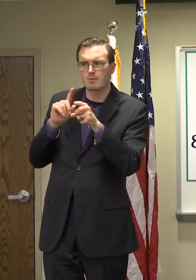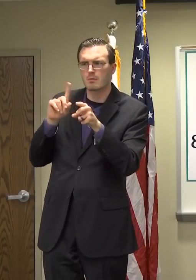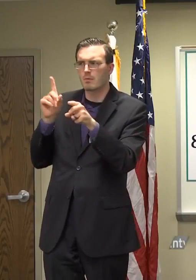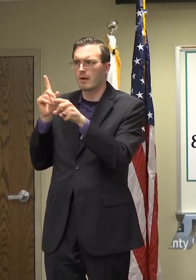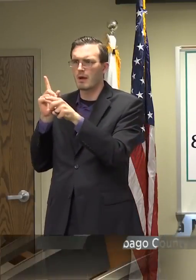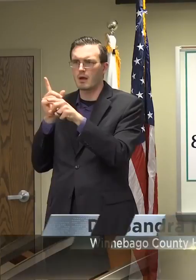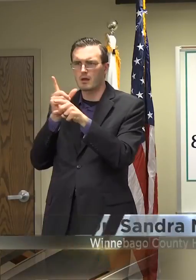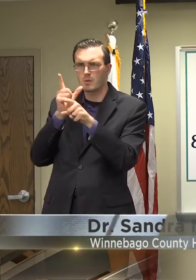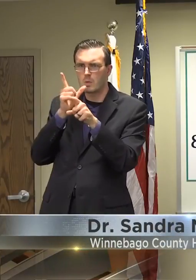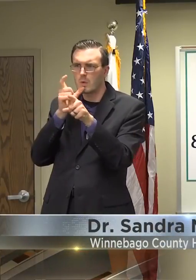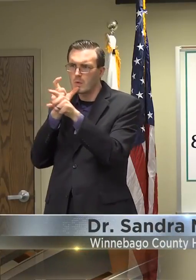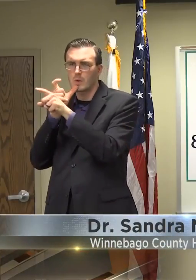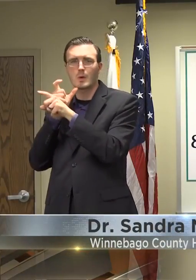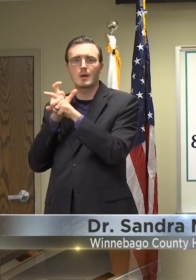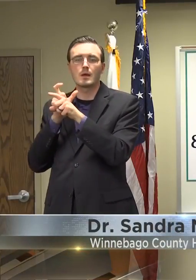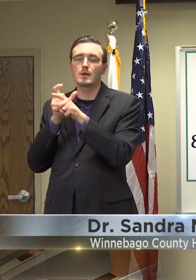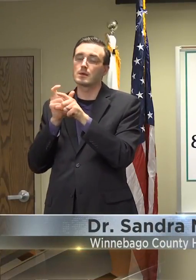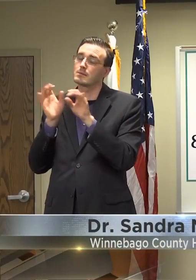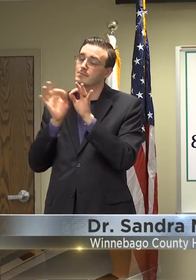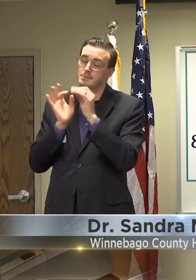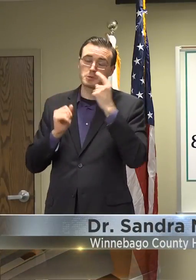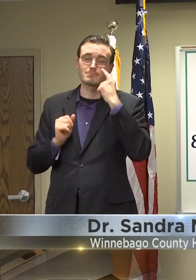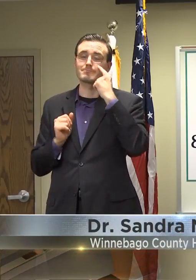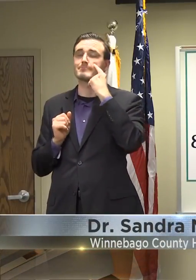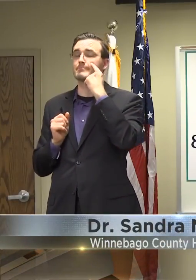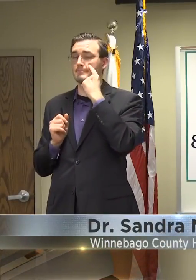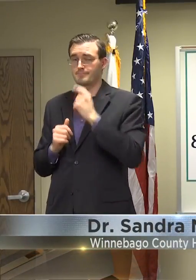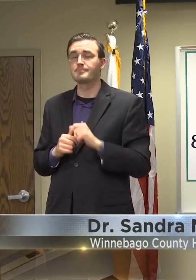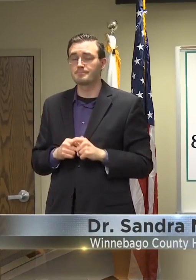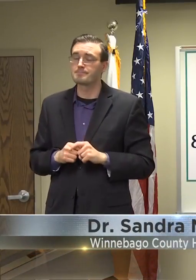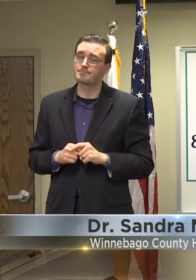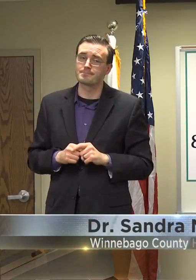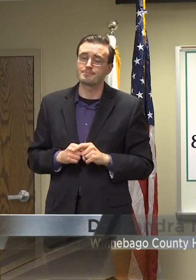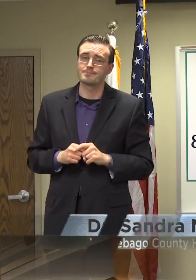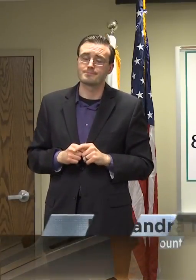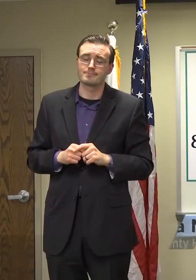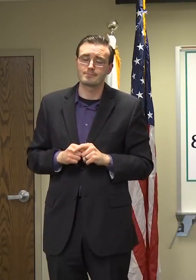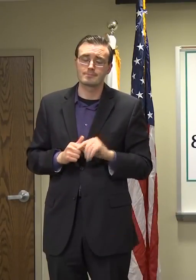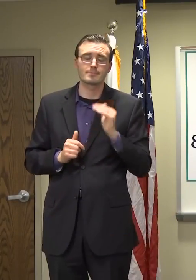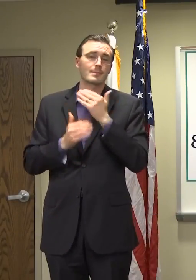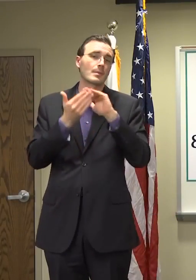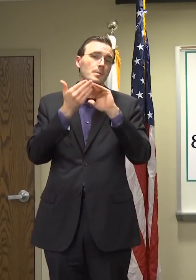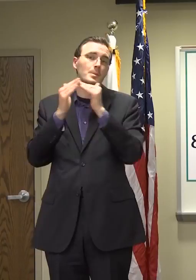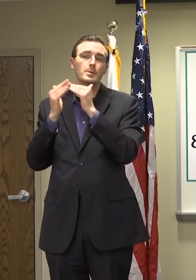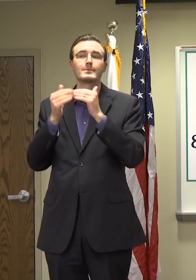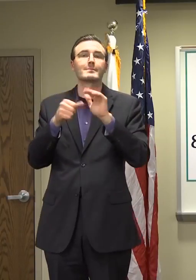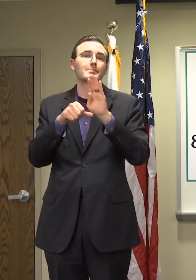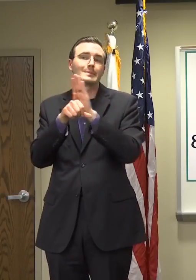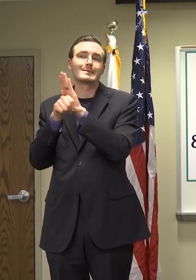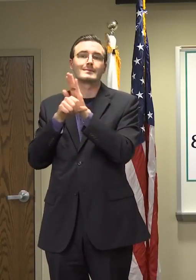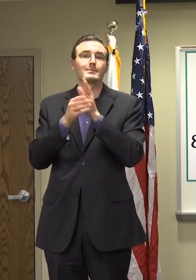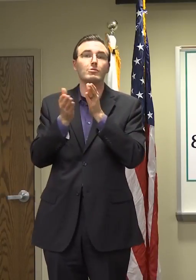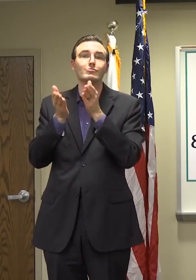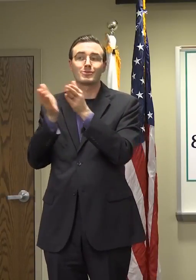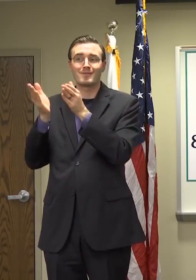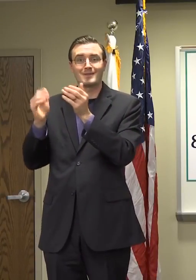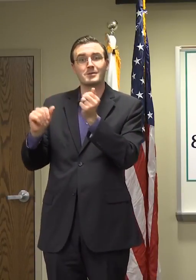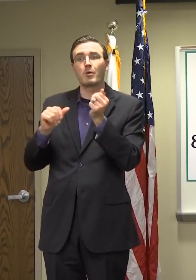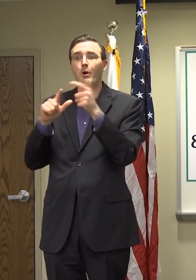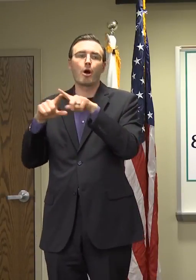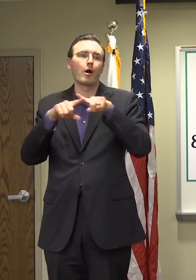OUR COMMUNITY INCLUDING RESIDENTS, BUSINESSES AND SERVICES ARE ALL DEPENDING ON EACH OTHER AND INDIVIDUALS TO DO THE RIGHT THING, EVEN WHEN NO ONE IS LOOKING.